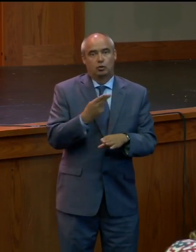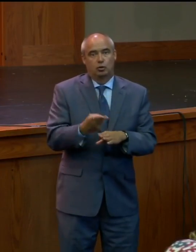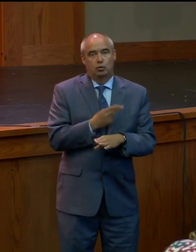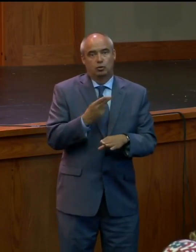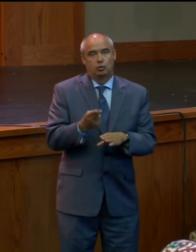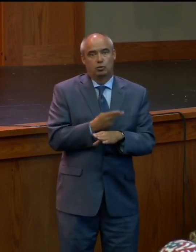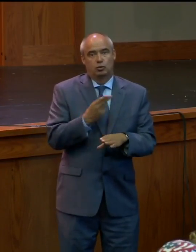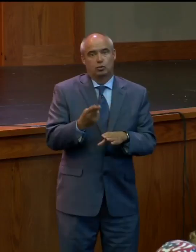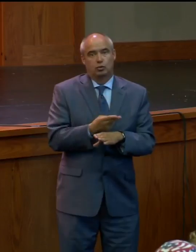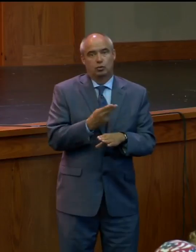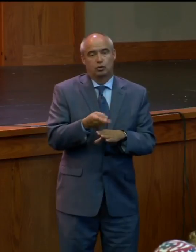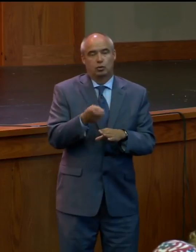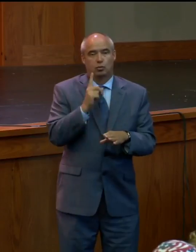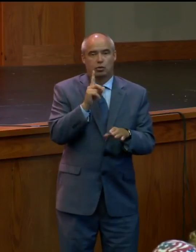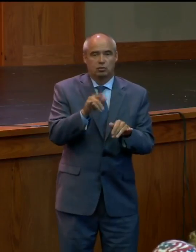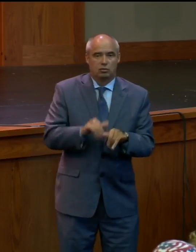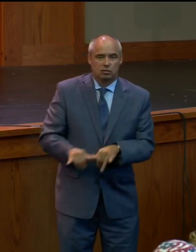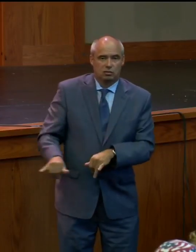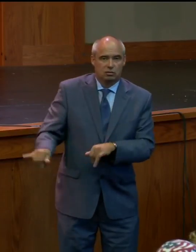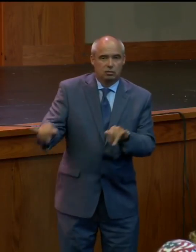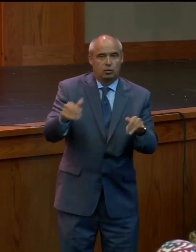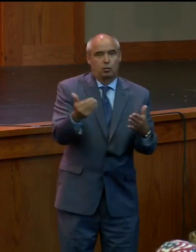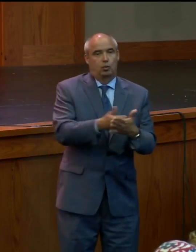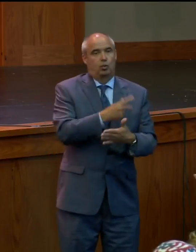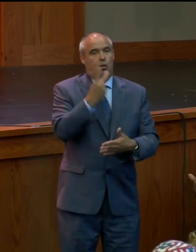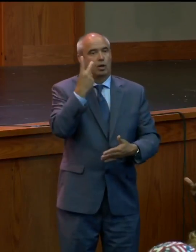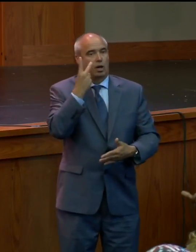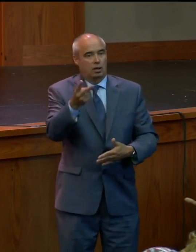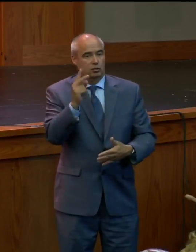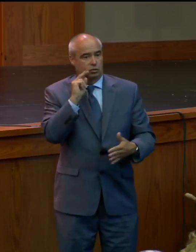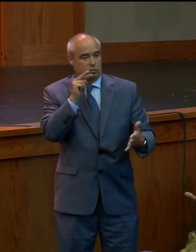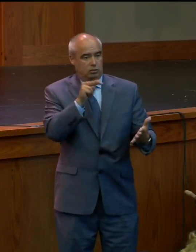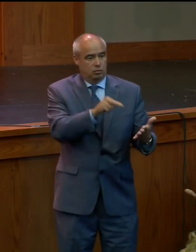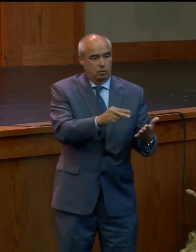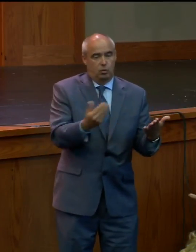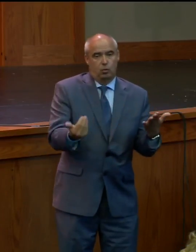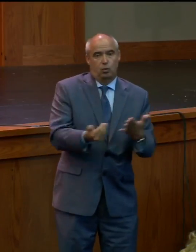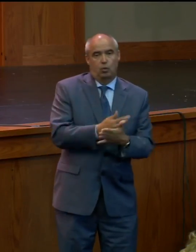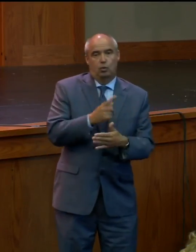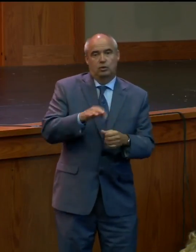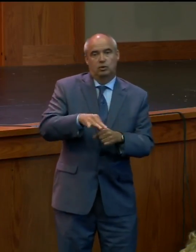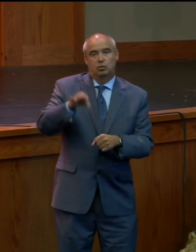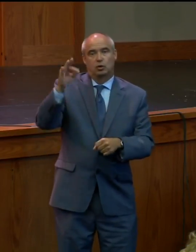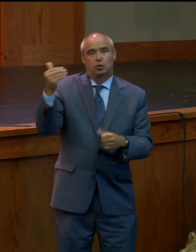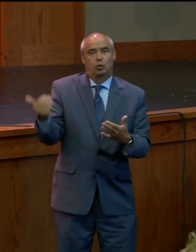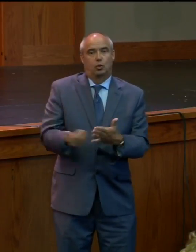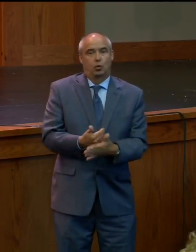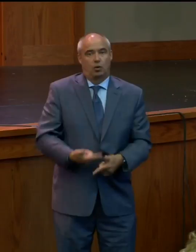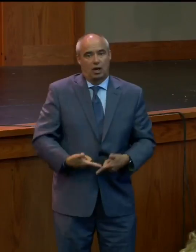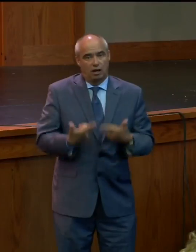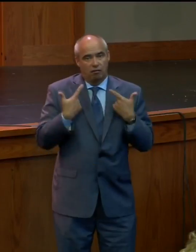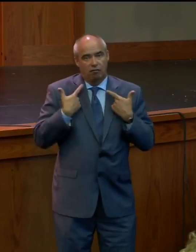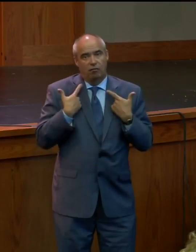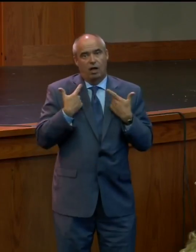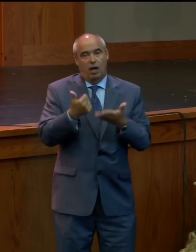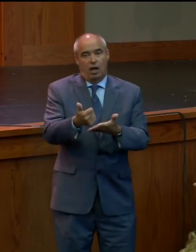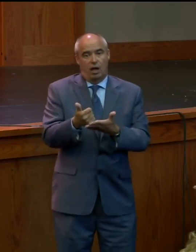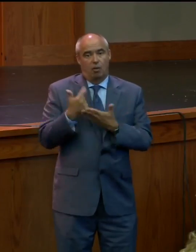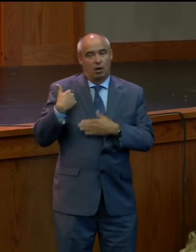UTILIZE NEW EYES, NEW VISION AND NEW SPIRIT TO HELP US GET THIS